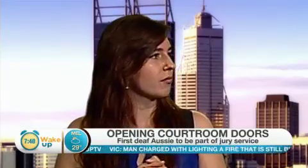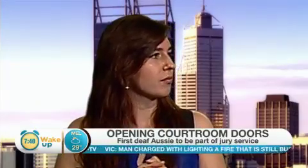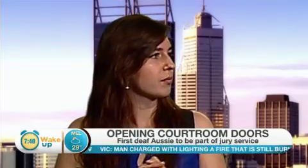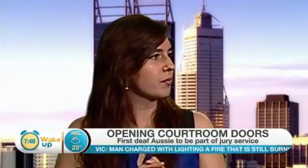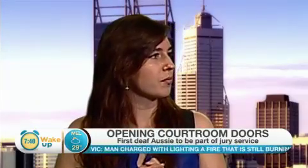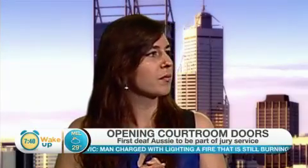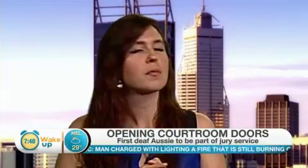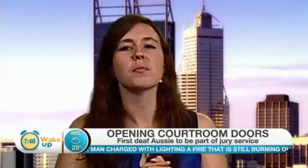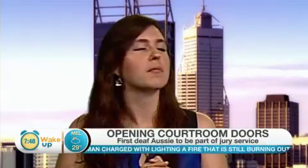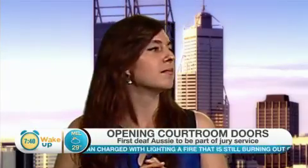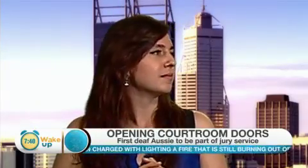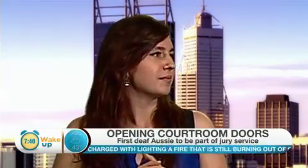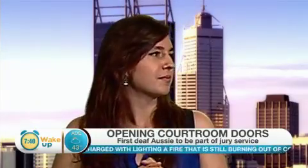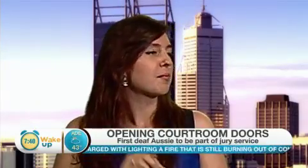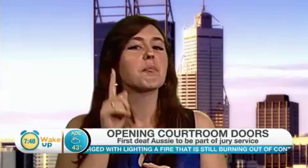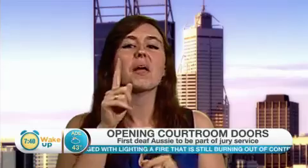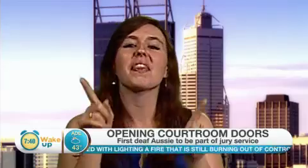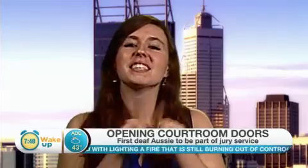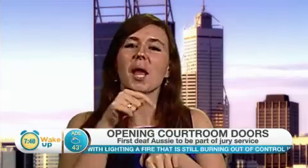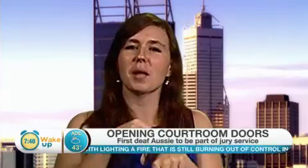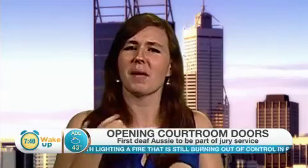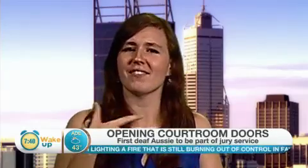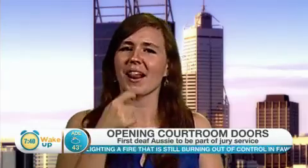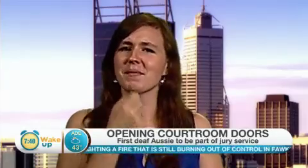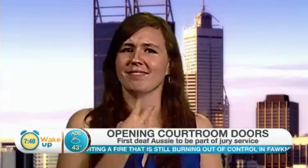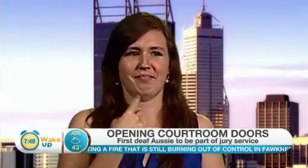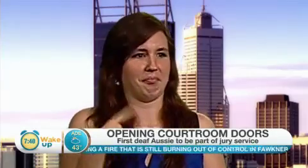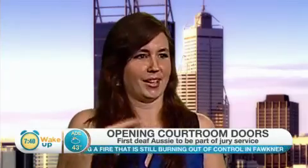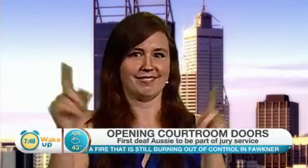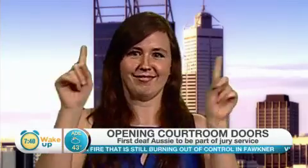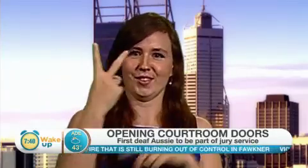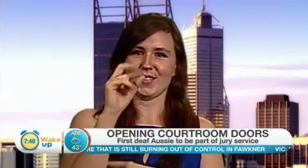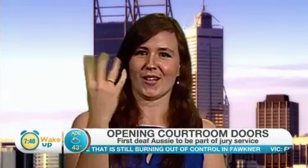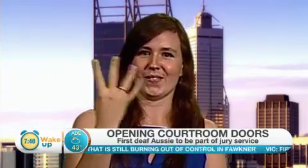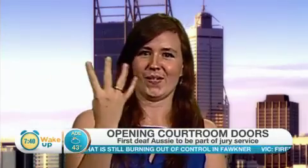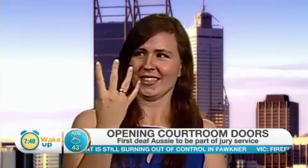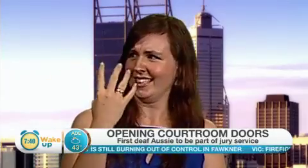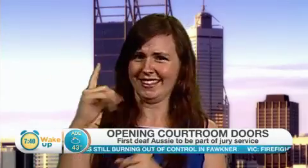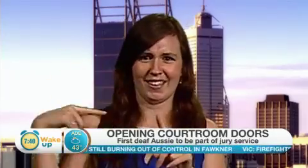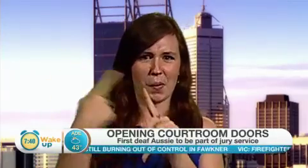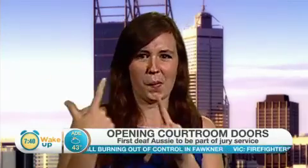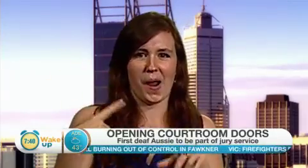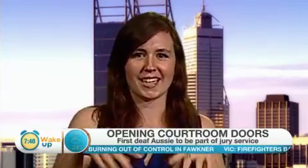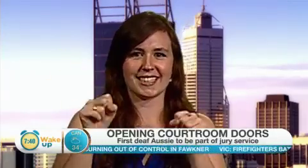an less than interpreter were refused and were not allowed to be on the jury, but at the same time I also felt quite disappointed